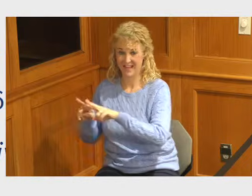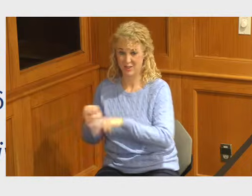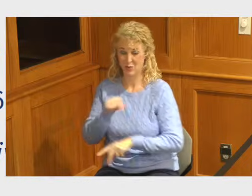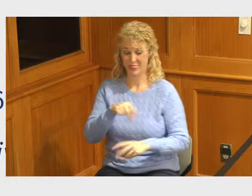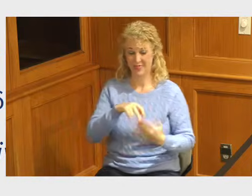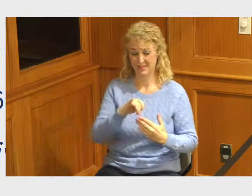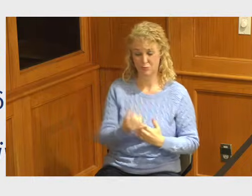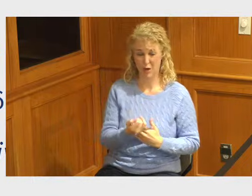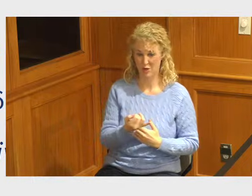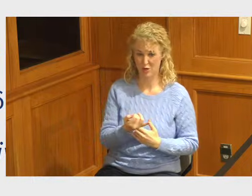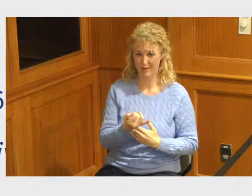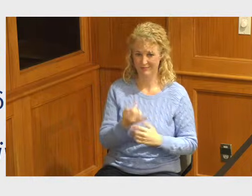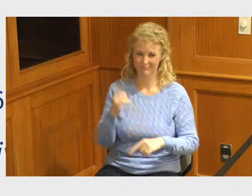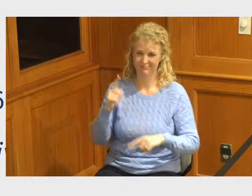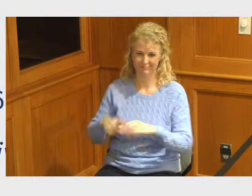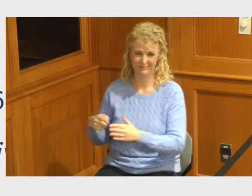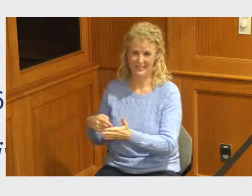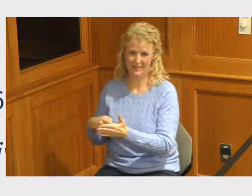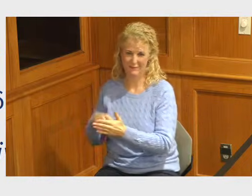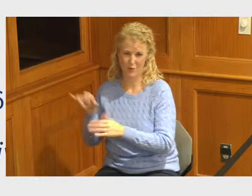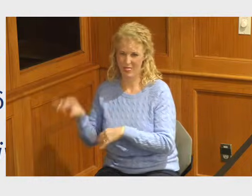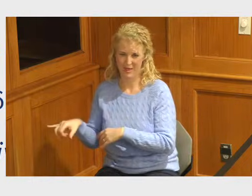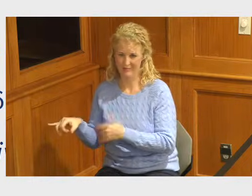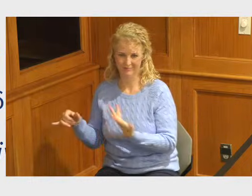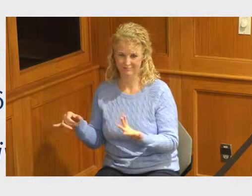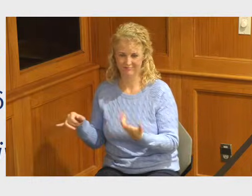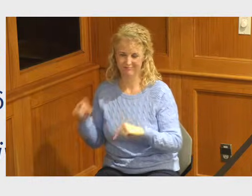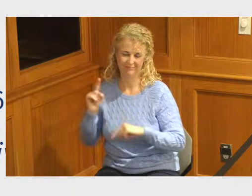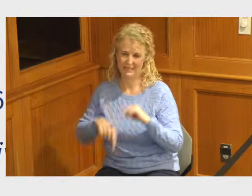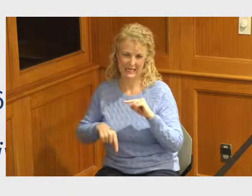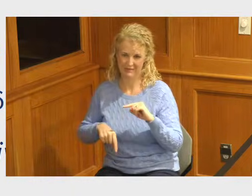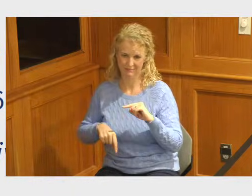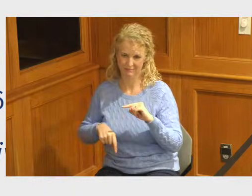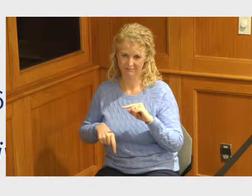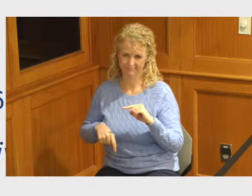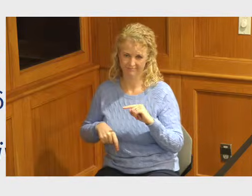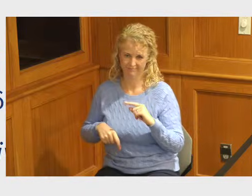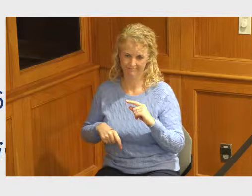doesn't work if the developer has to pay the full appraised value for the property, which in that